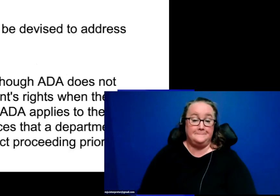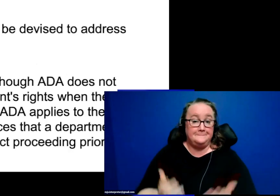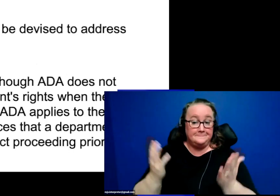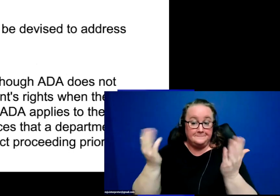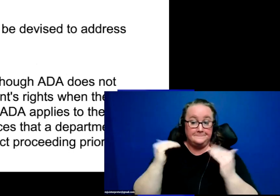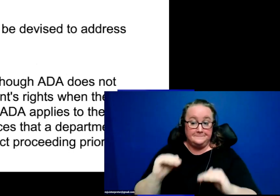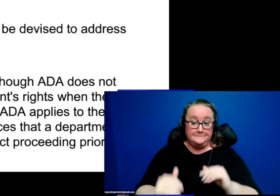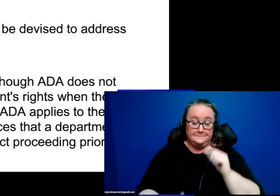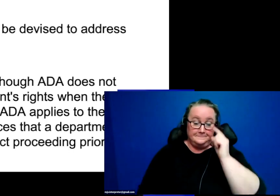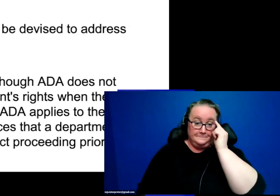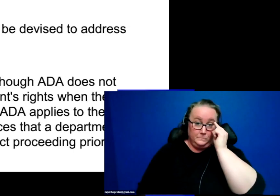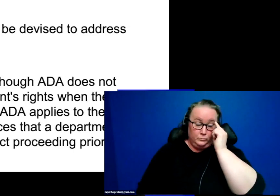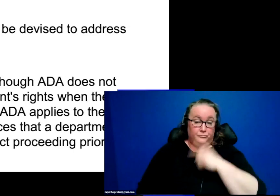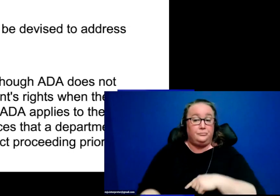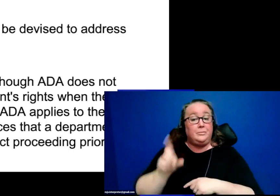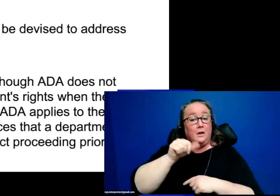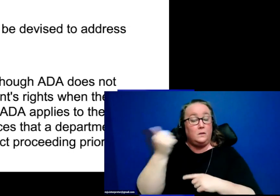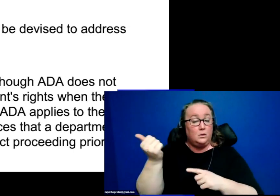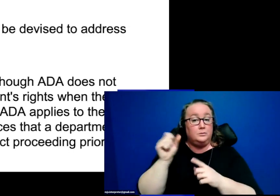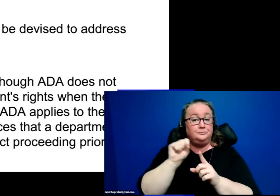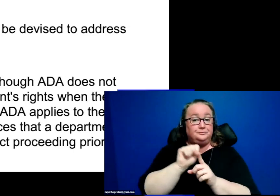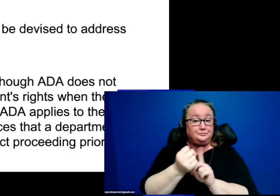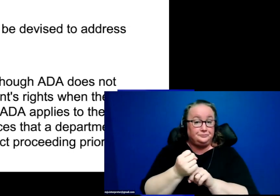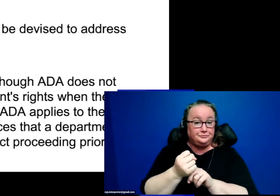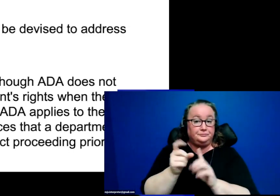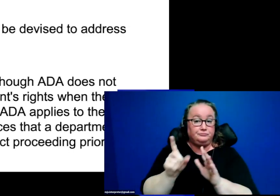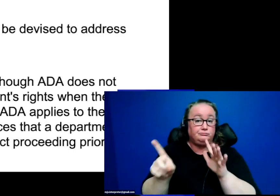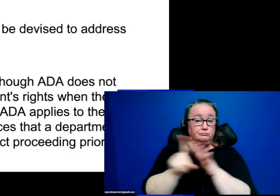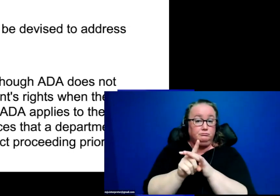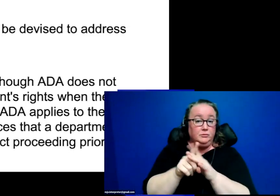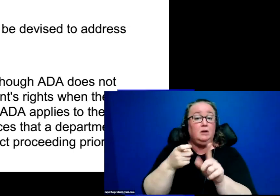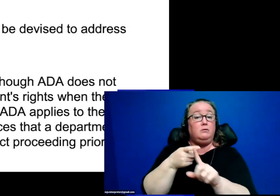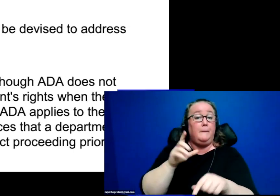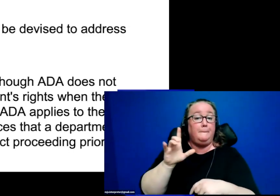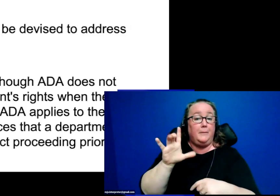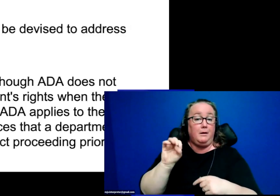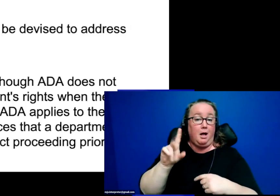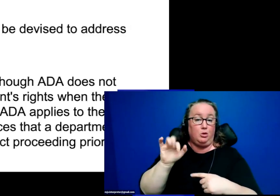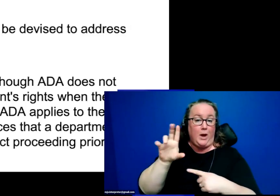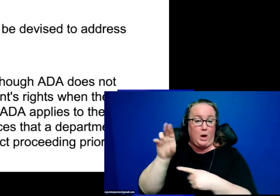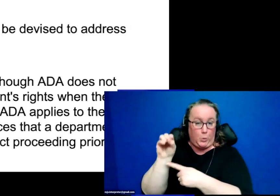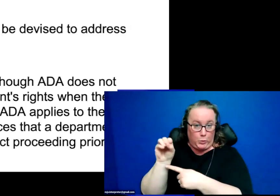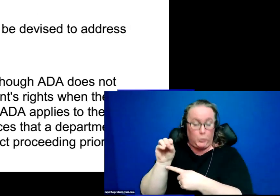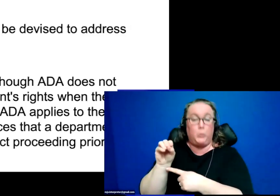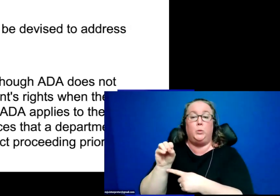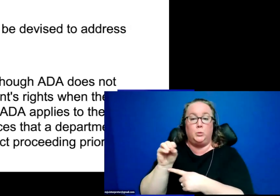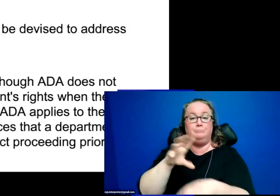Another case worth knowing comes out of Colorado. This case involved a mother